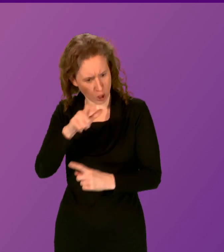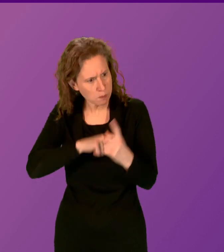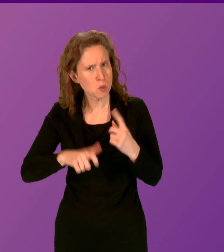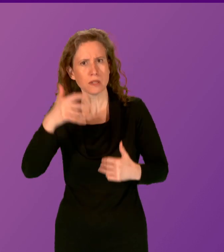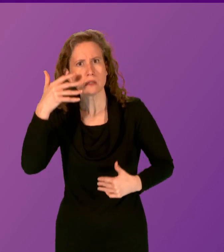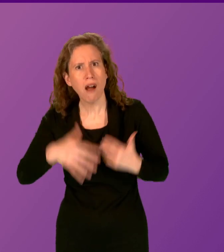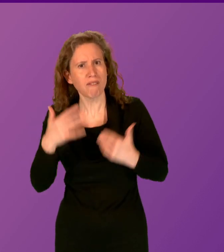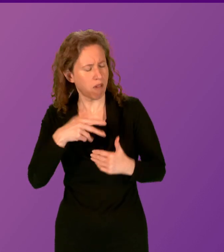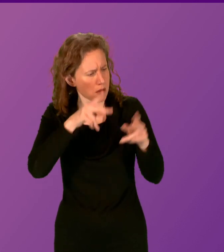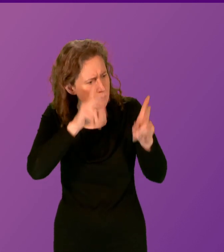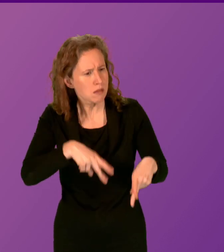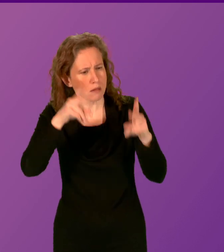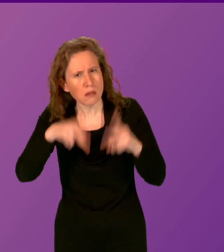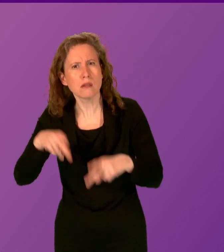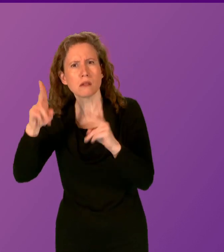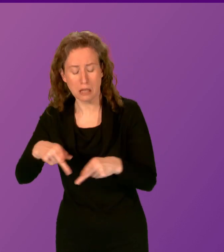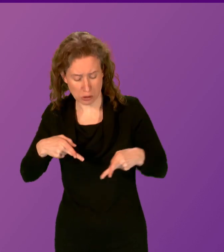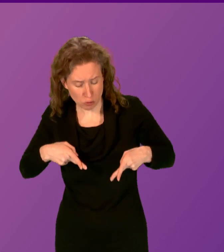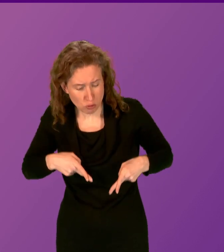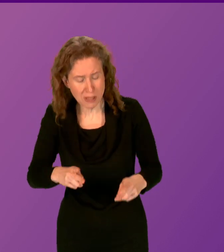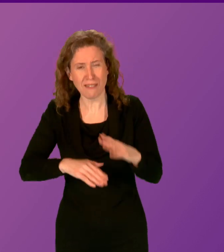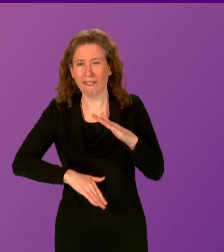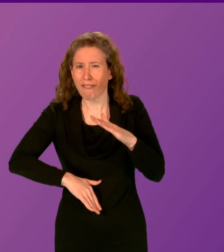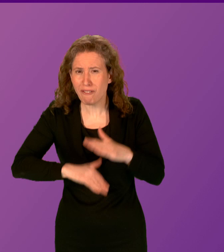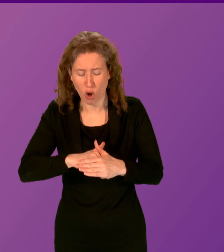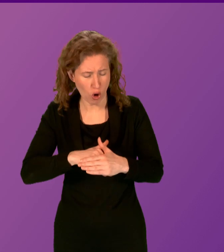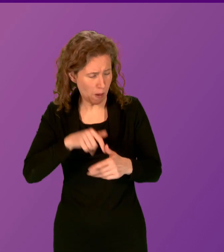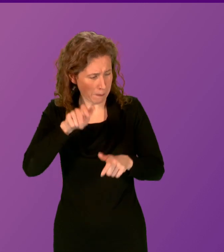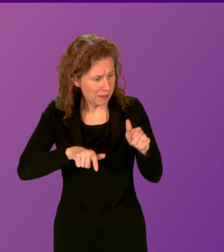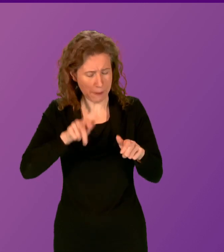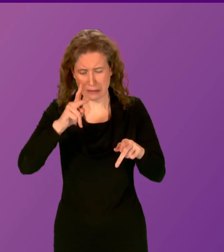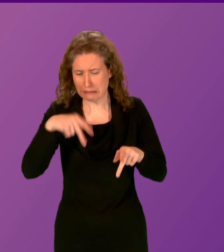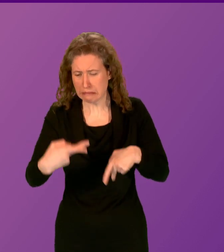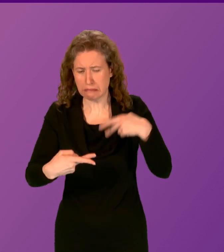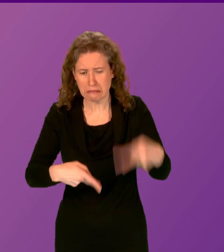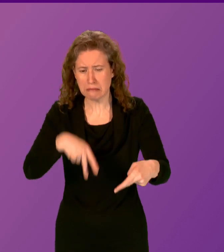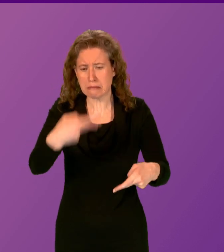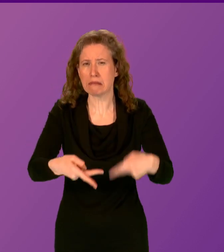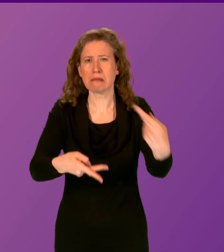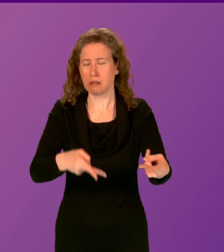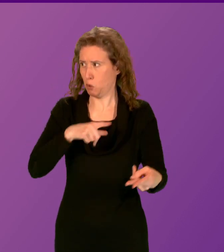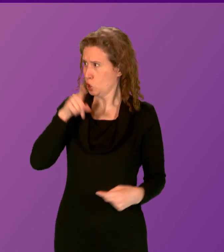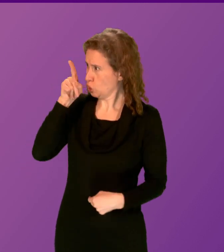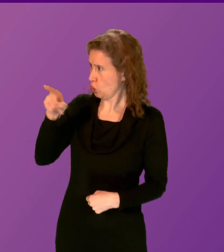are ravaged and our streets are lined with the casualties of their incompetence ”